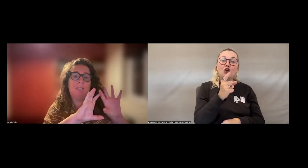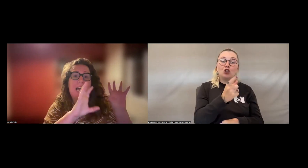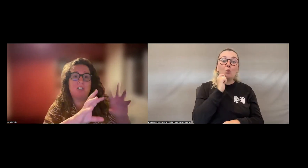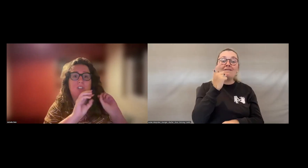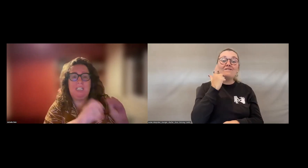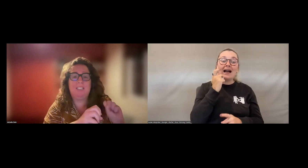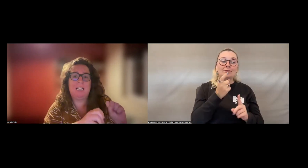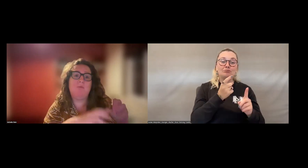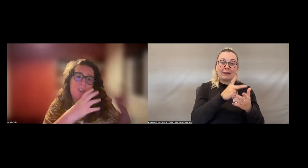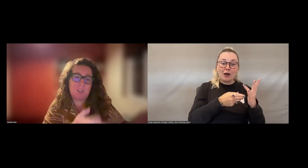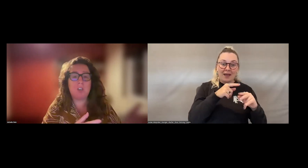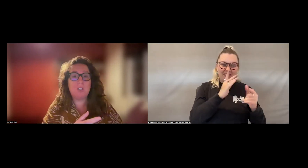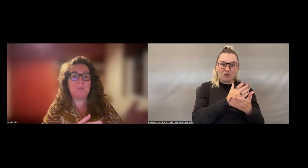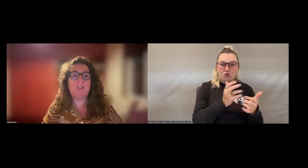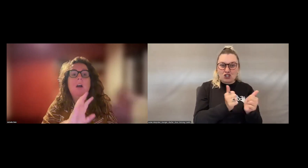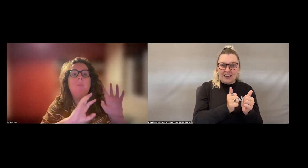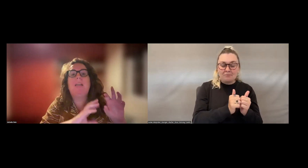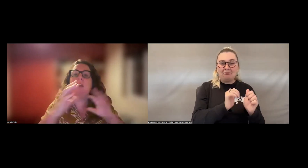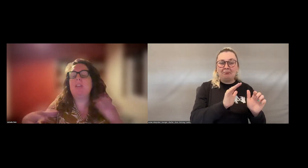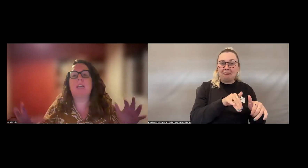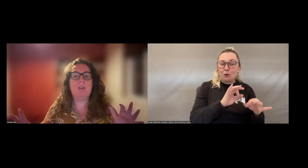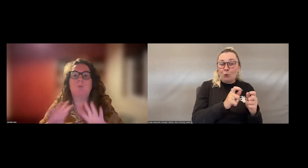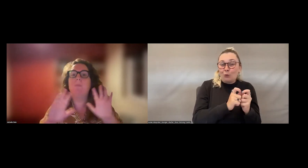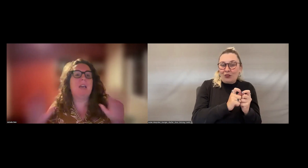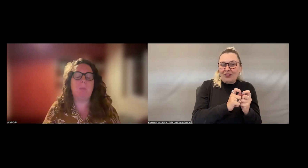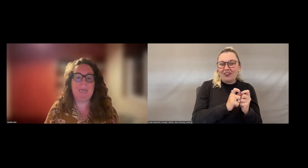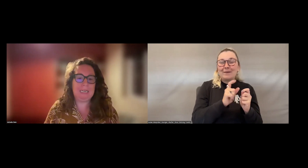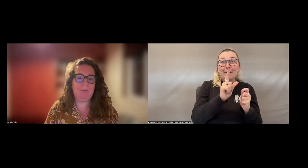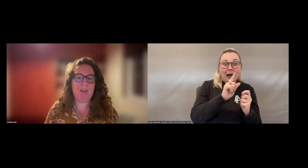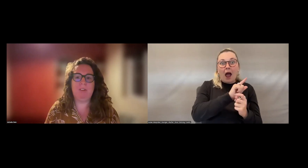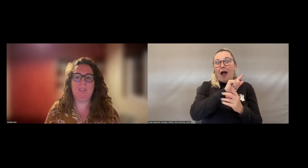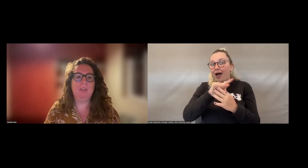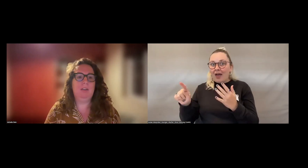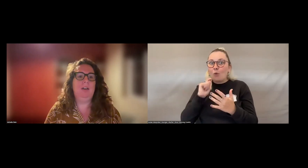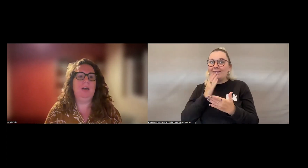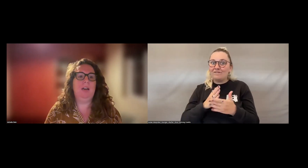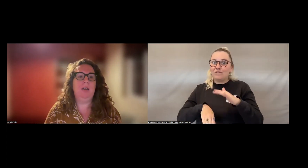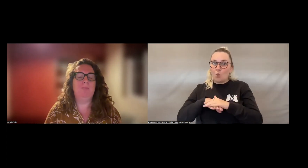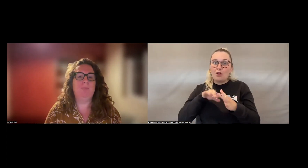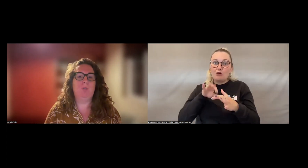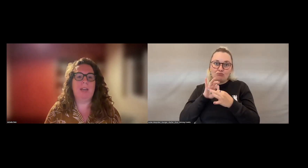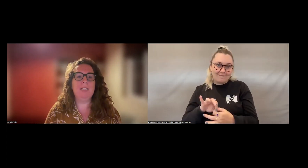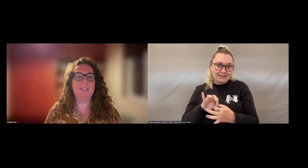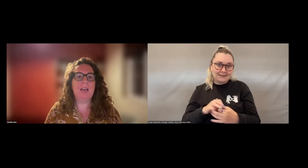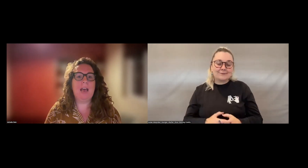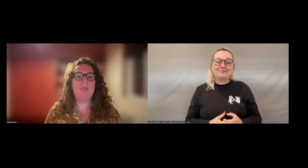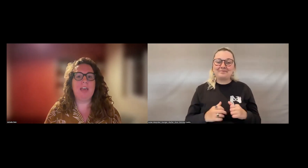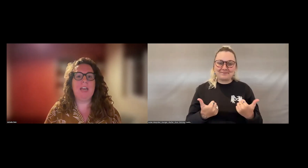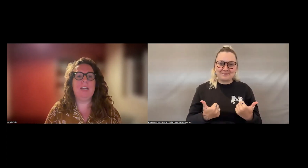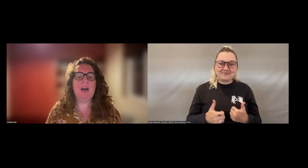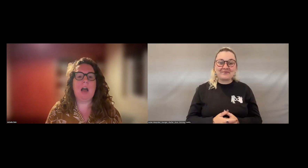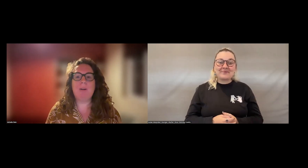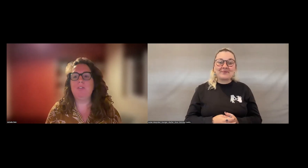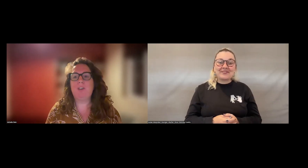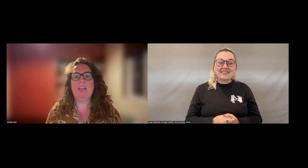the sheets of also useful but everything else will be completely relevant. I want to find